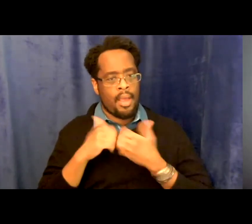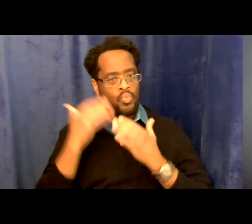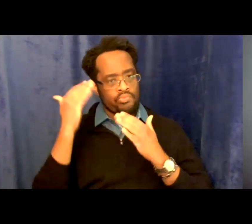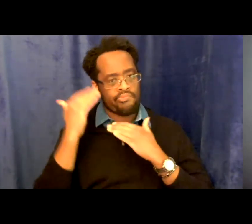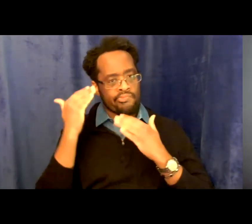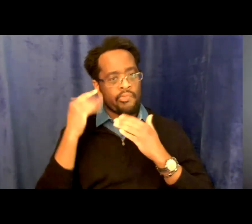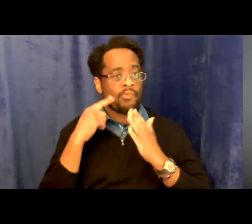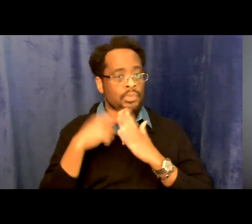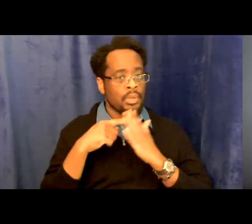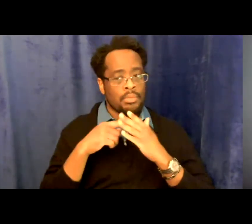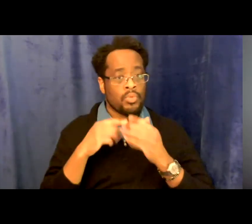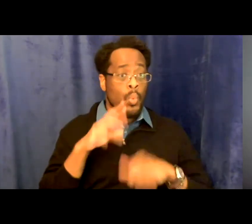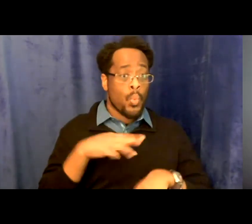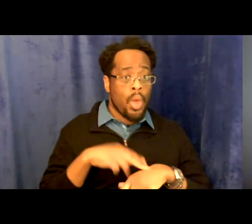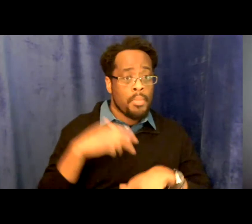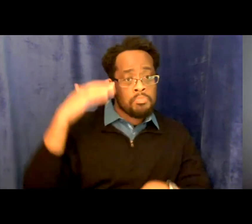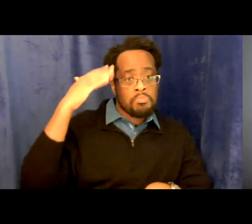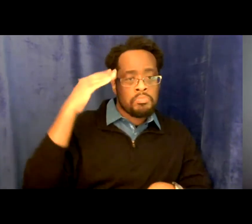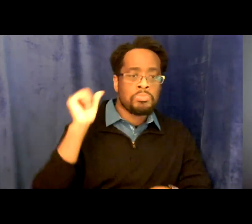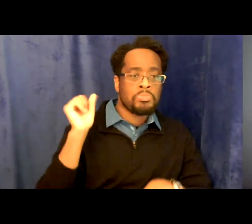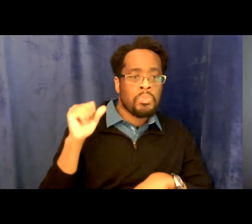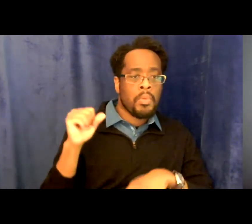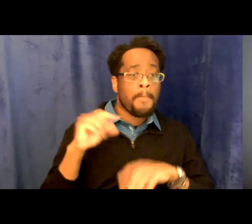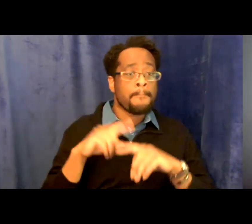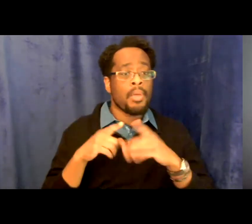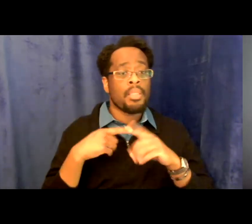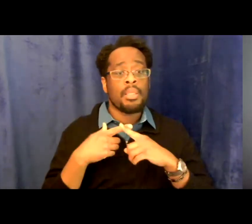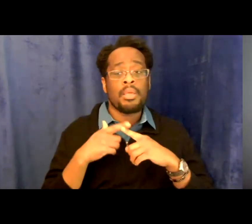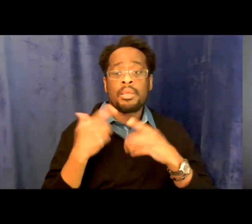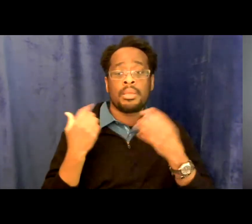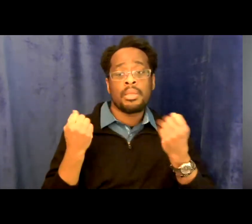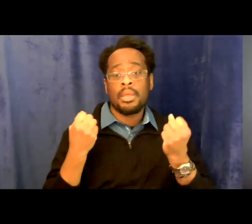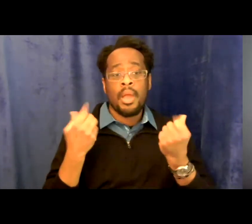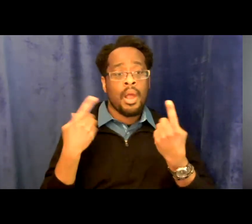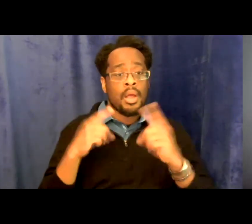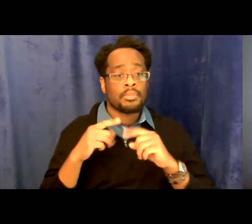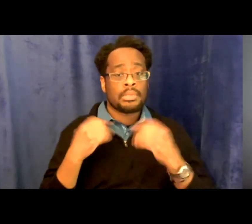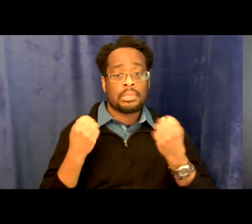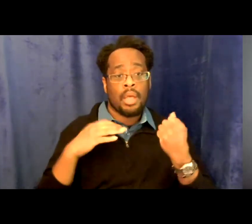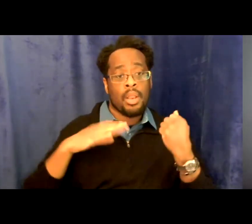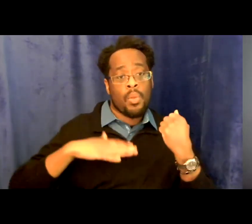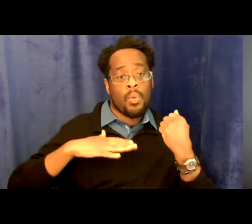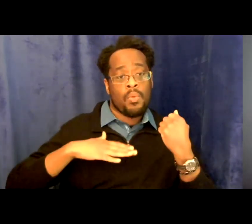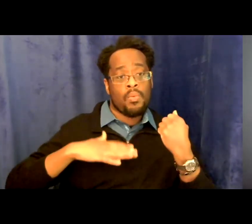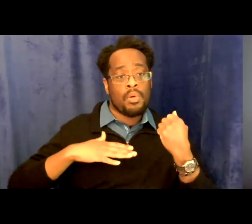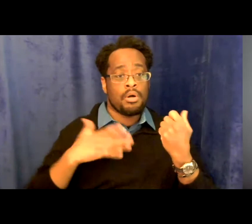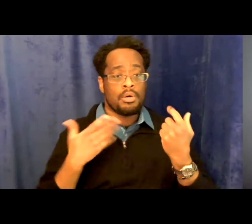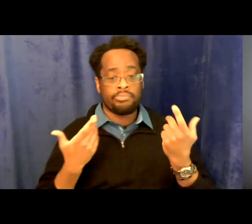so there's language processes that influence where signs are assigned and why